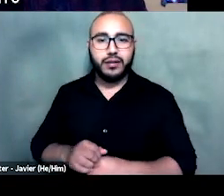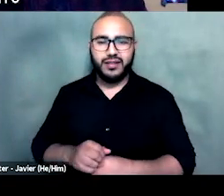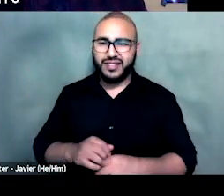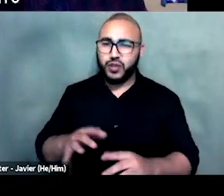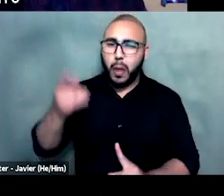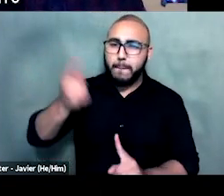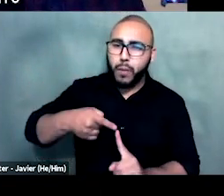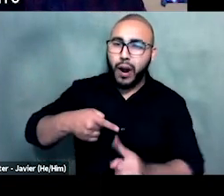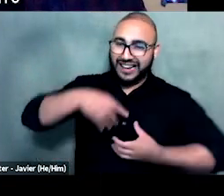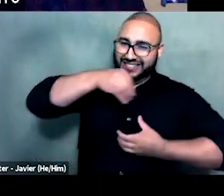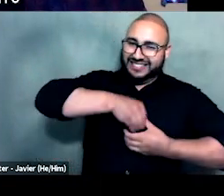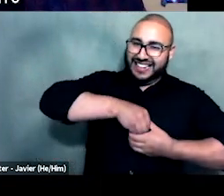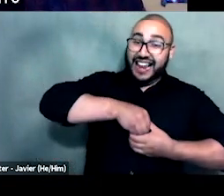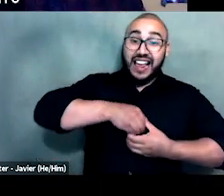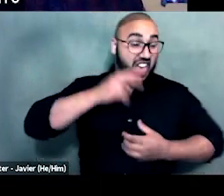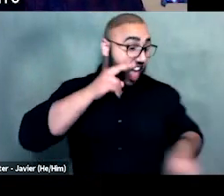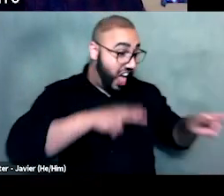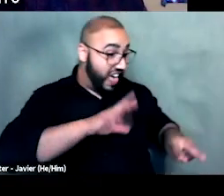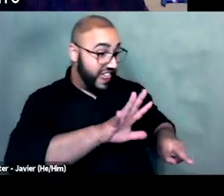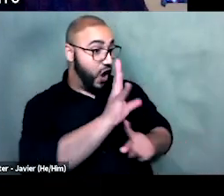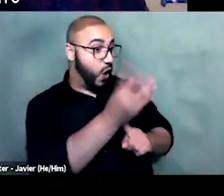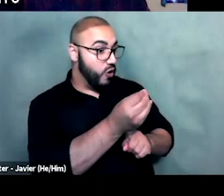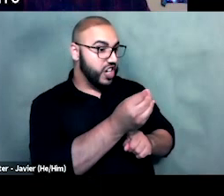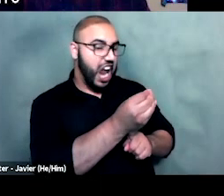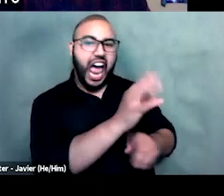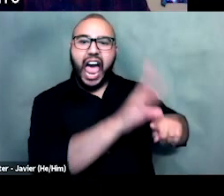Indian, save...kill the culture basically. More than...